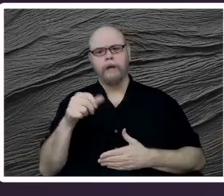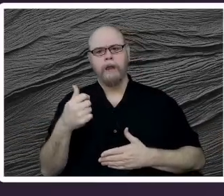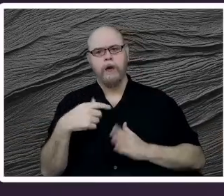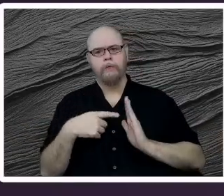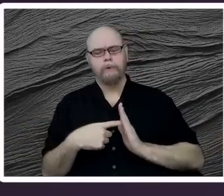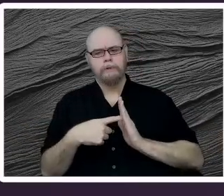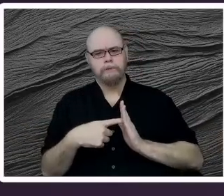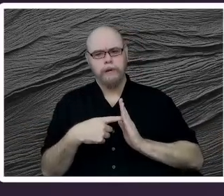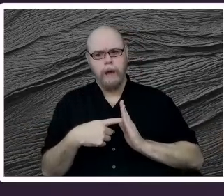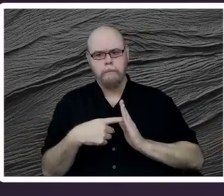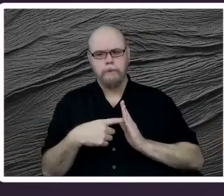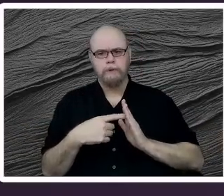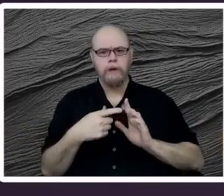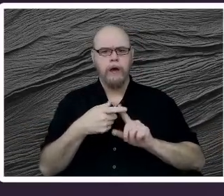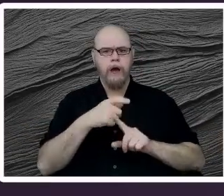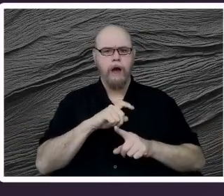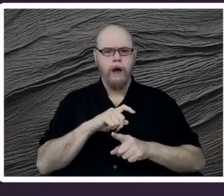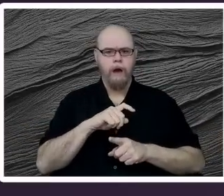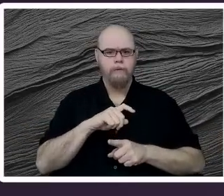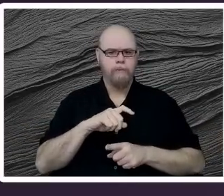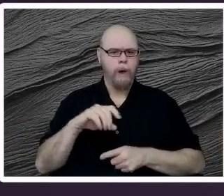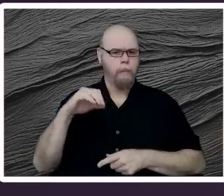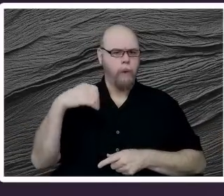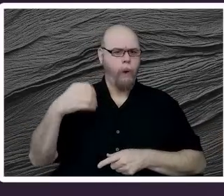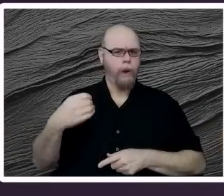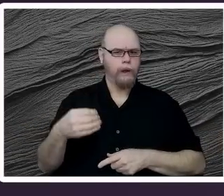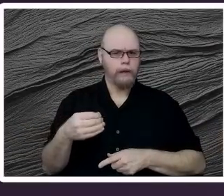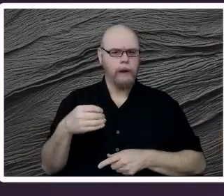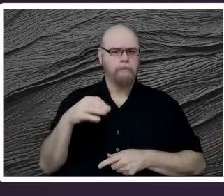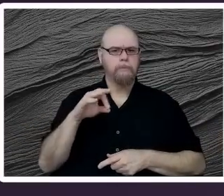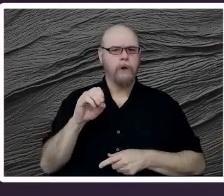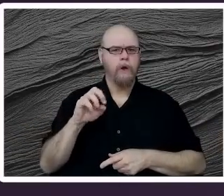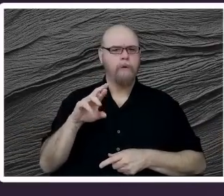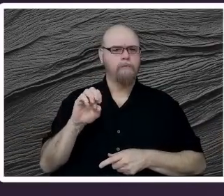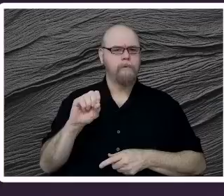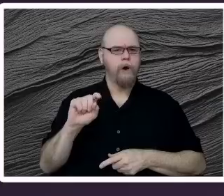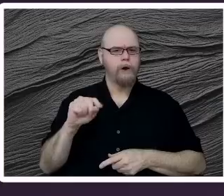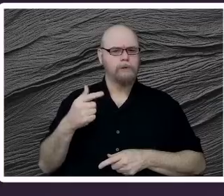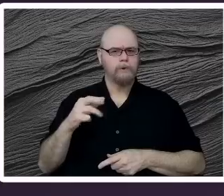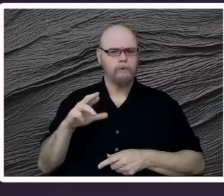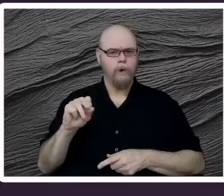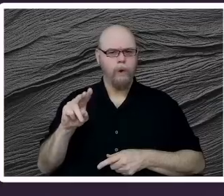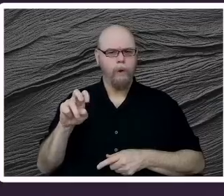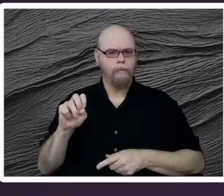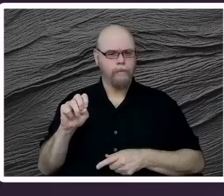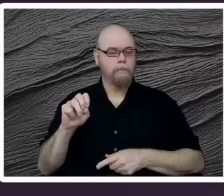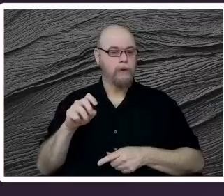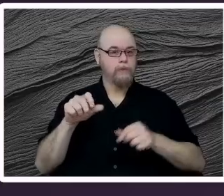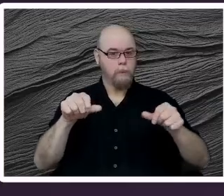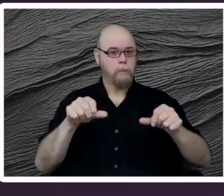School in Oregon, where the posters were used in a hallway to designate departmental area and to